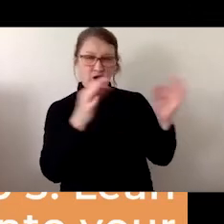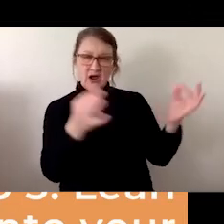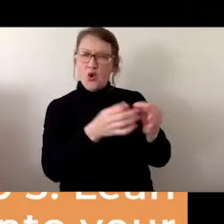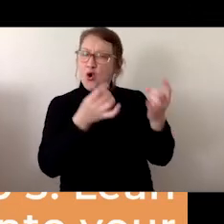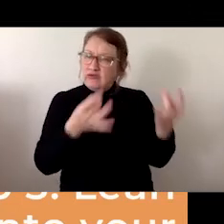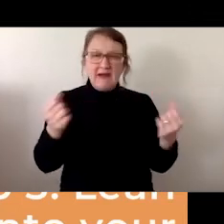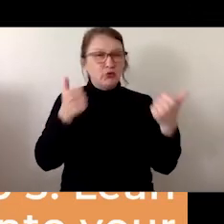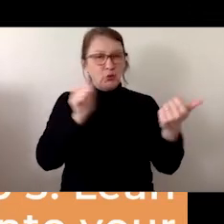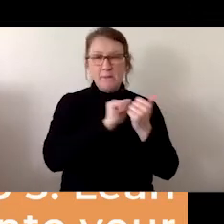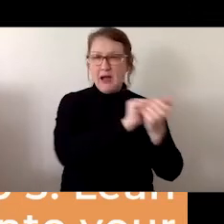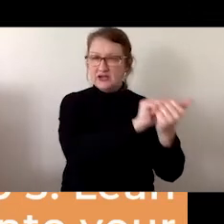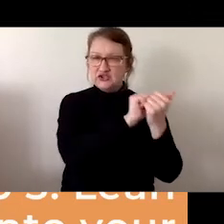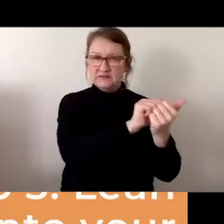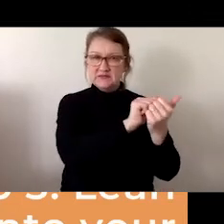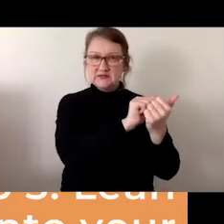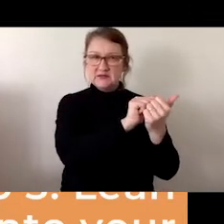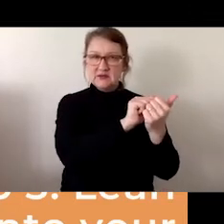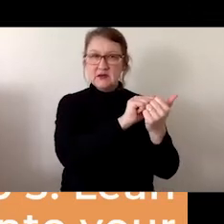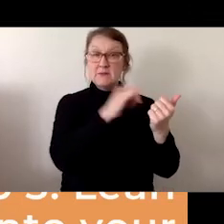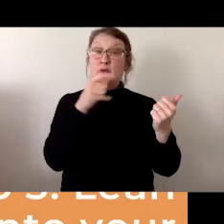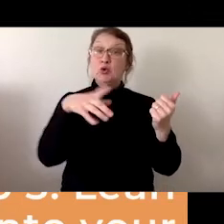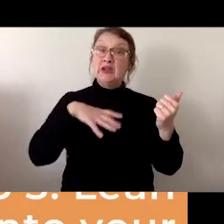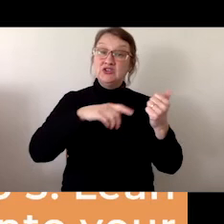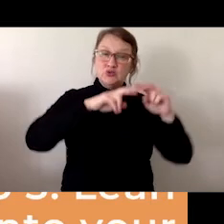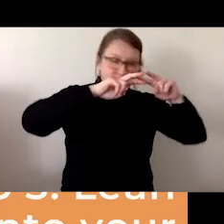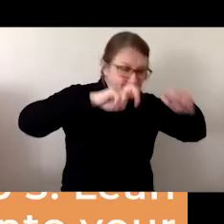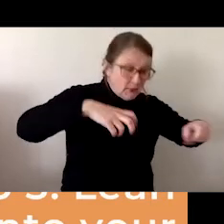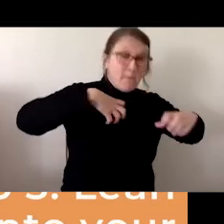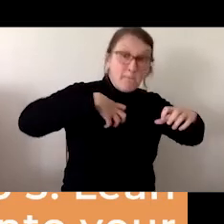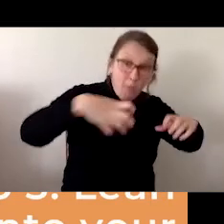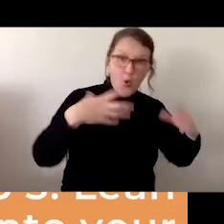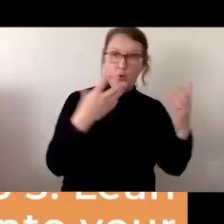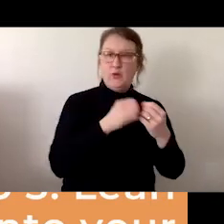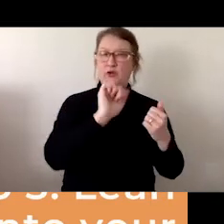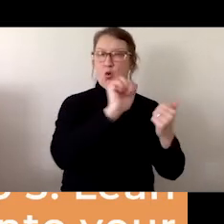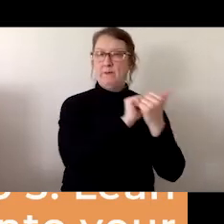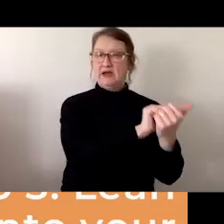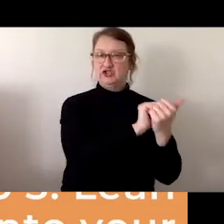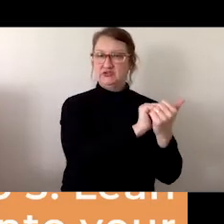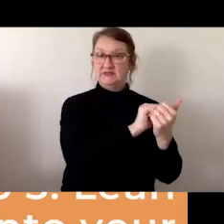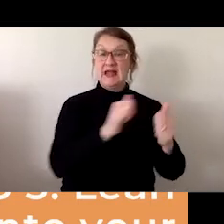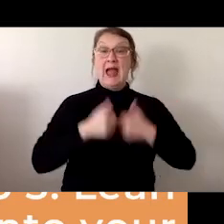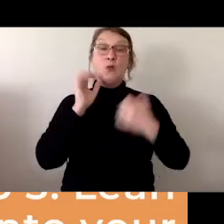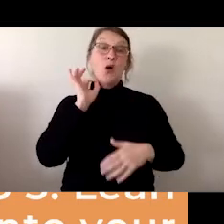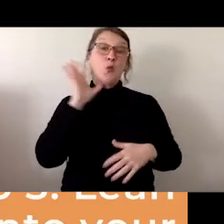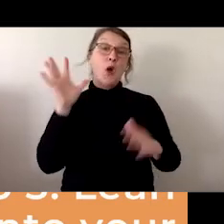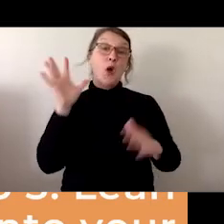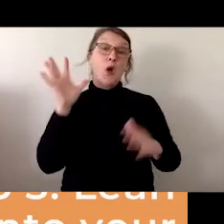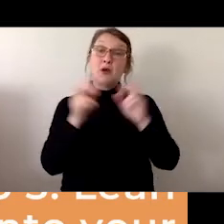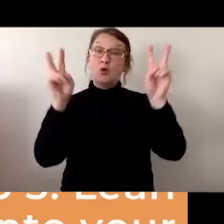in uncertain times would be to dive deeper into your partnerships. We have a white paper called Together We Do Bet, and we produced that with